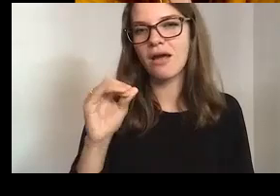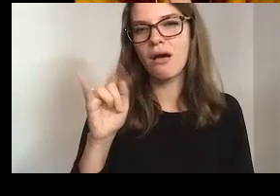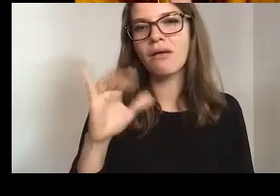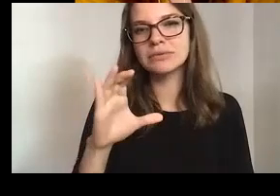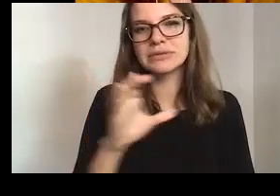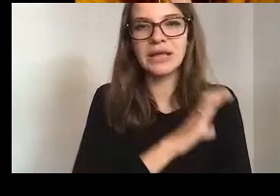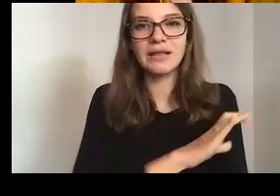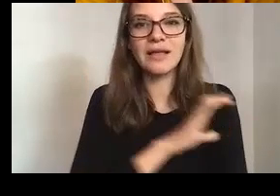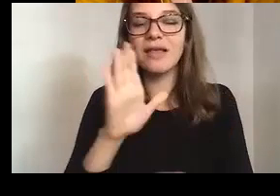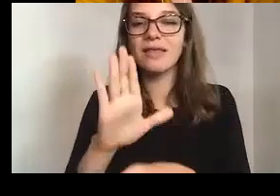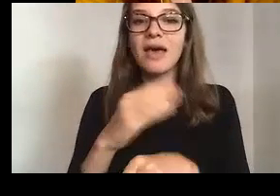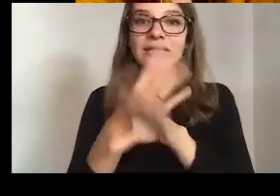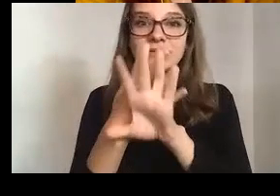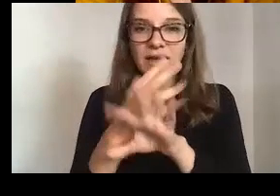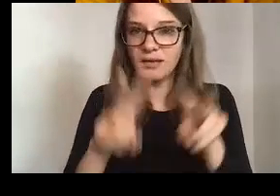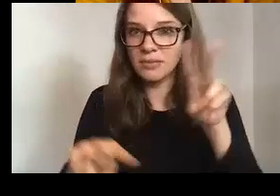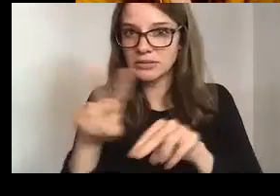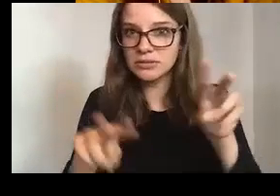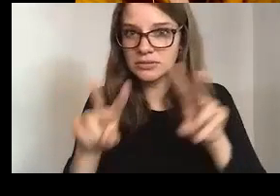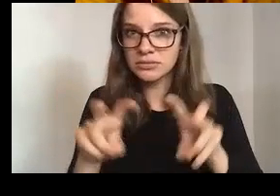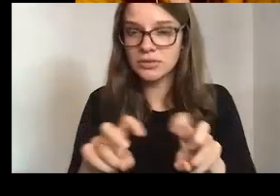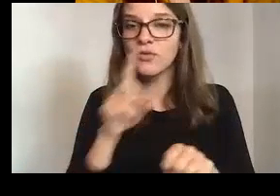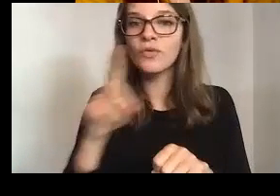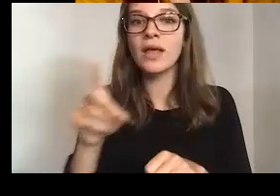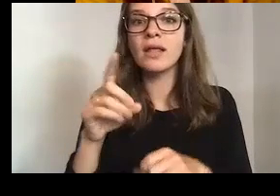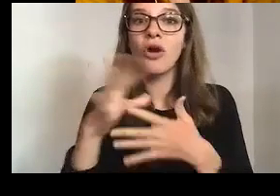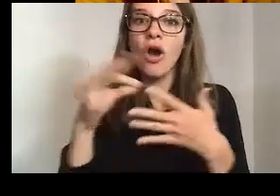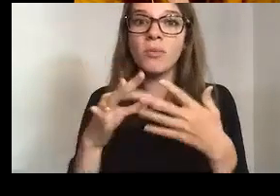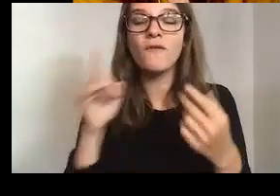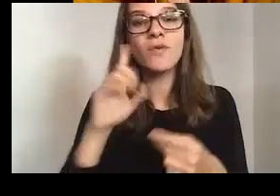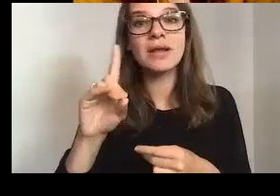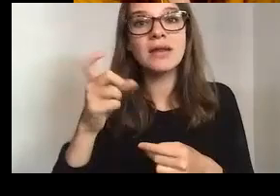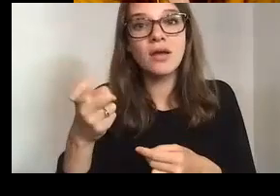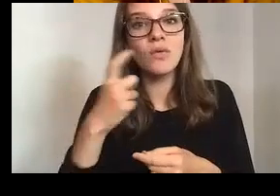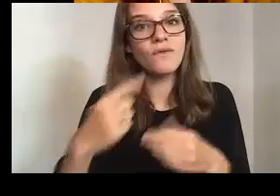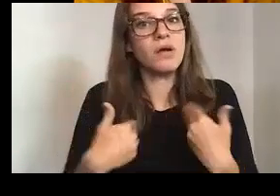that I mentioned is really this option of diagnosis for young kids that really involves more